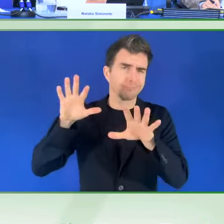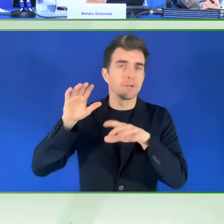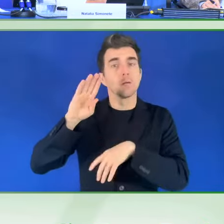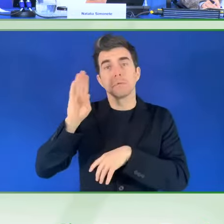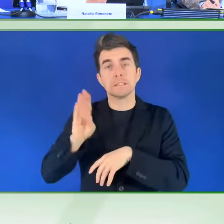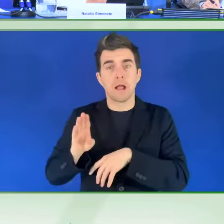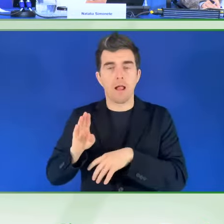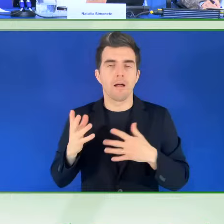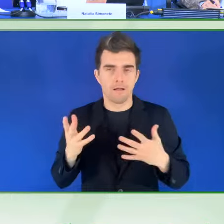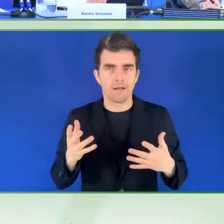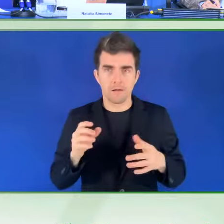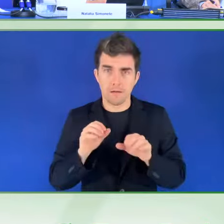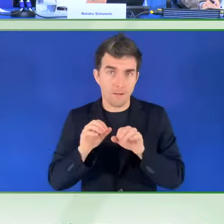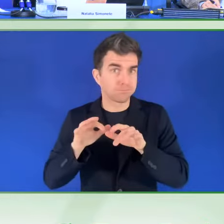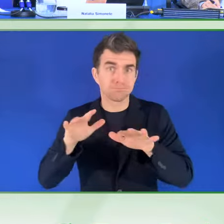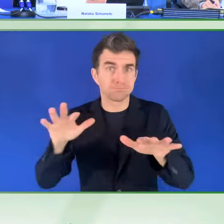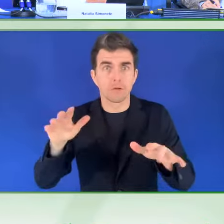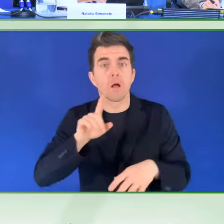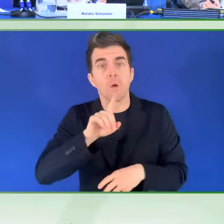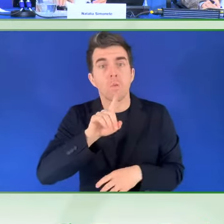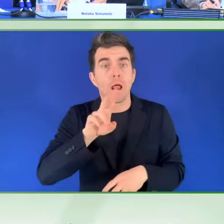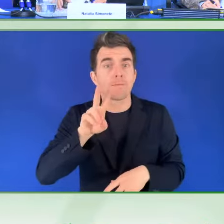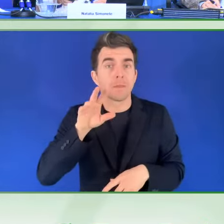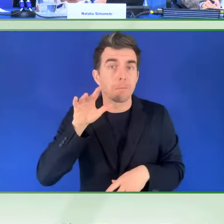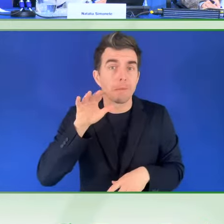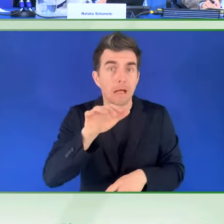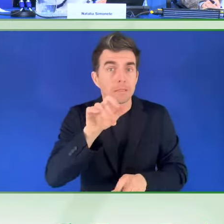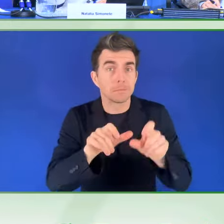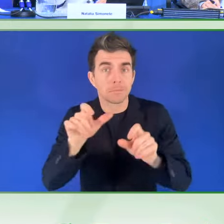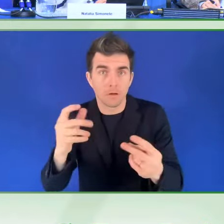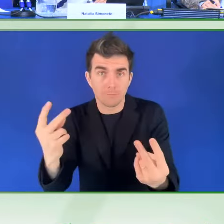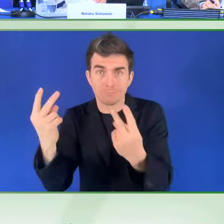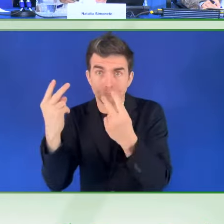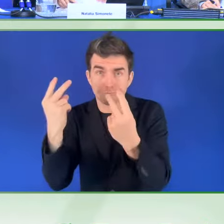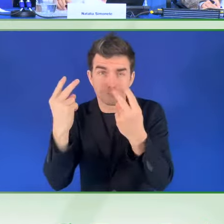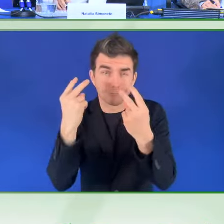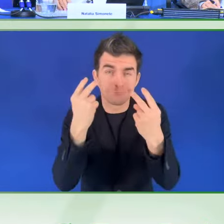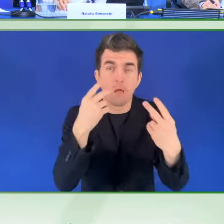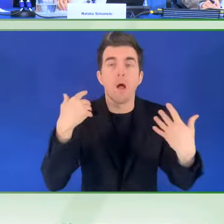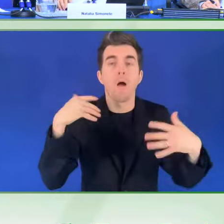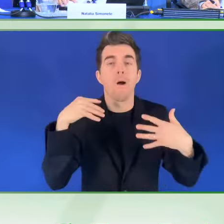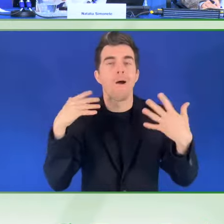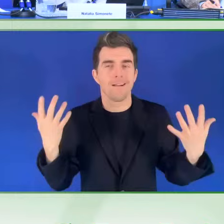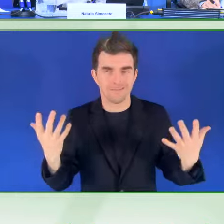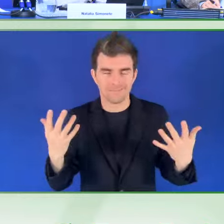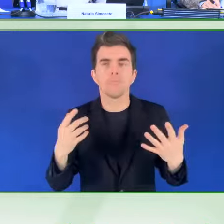We focus on accessibility, and universal design, to promote the right of people with disabilities